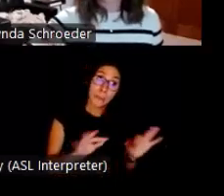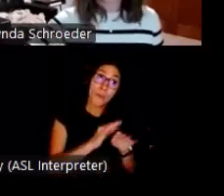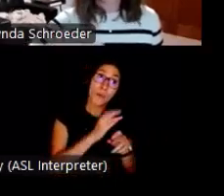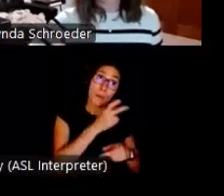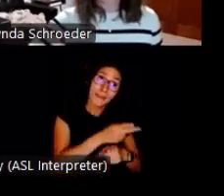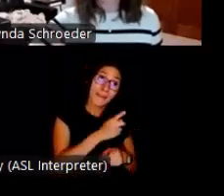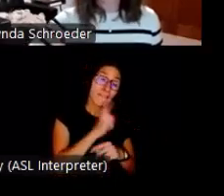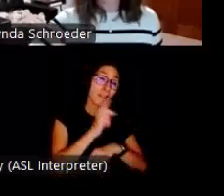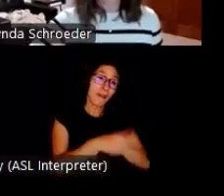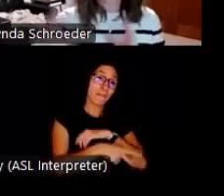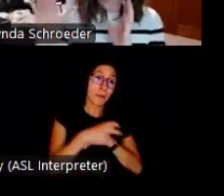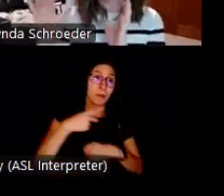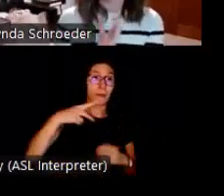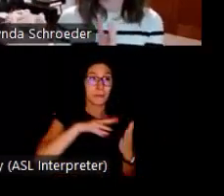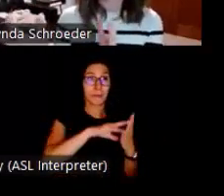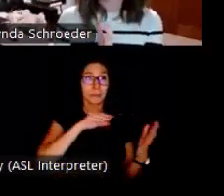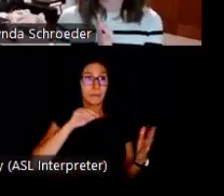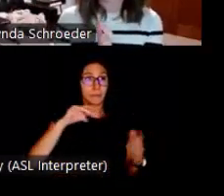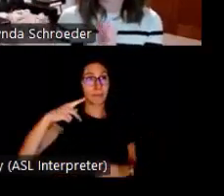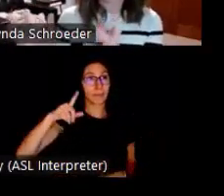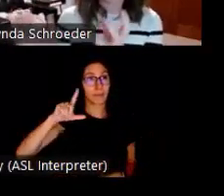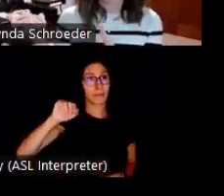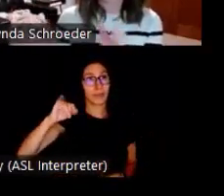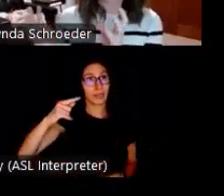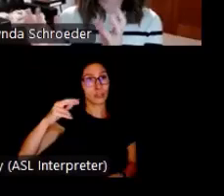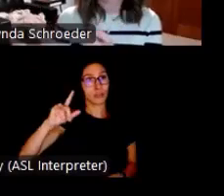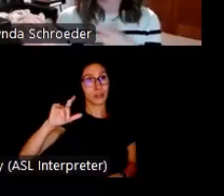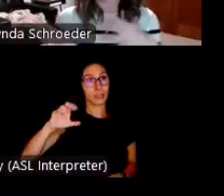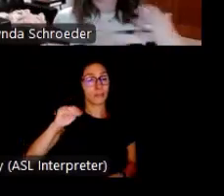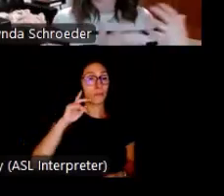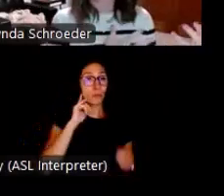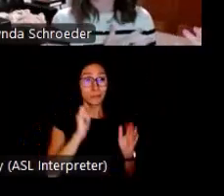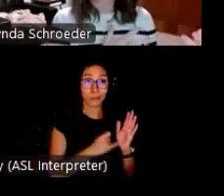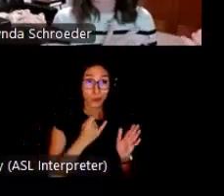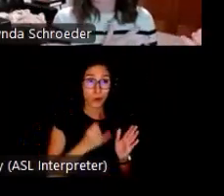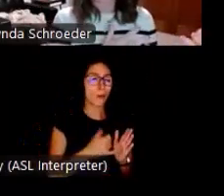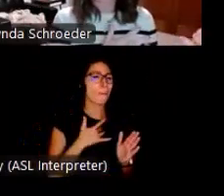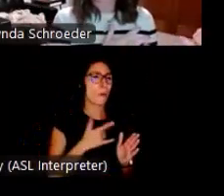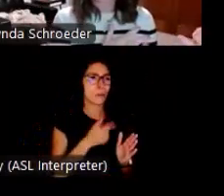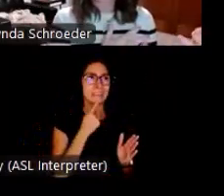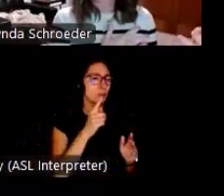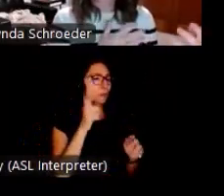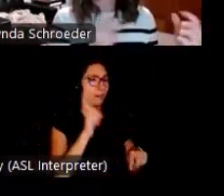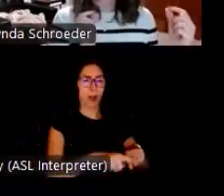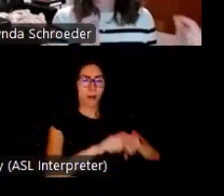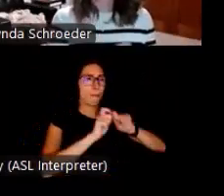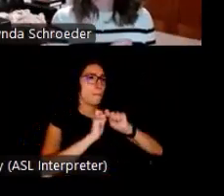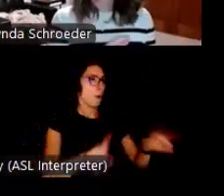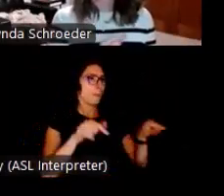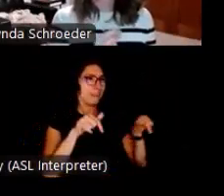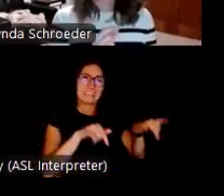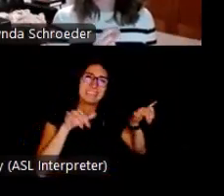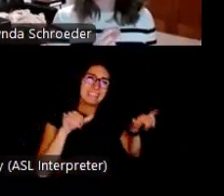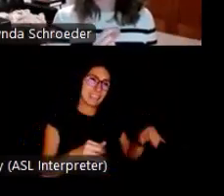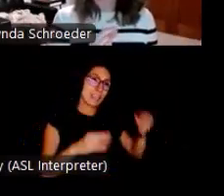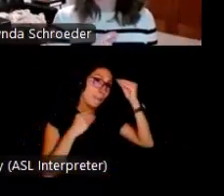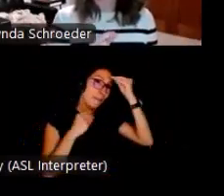most journals will say you cannot redistribute this content or knowledge in another format. So be selective in what you share and where,